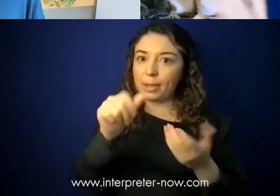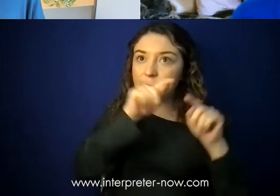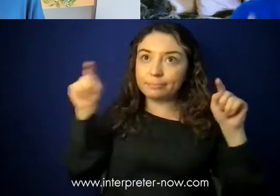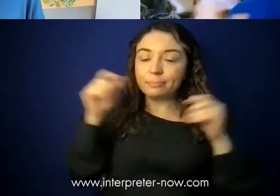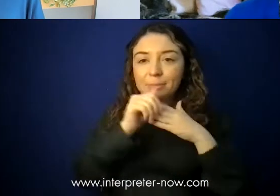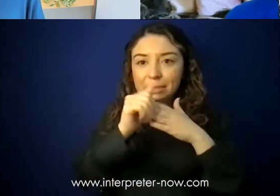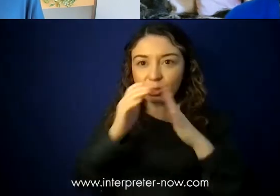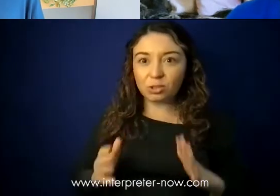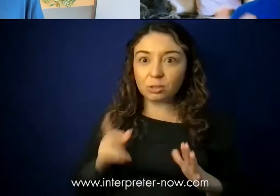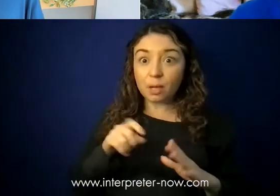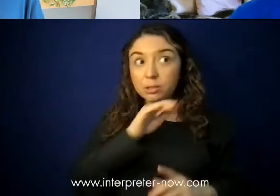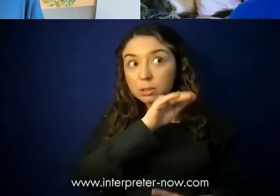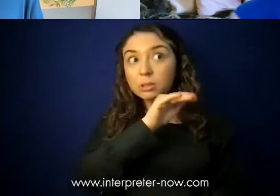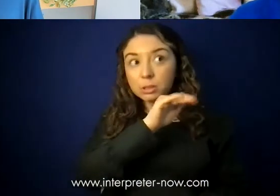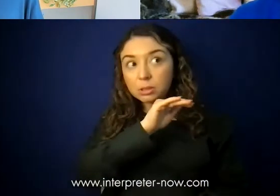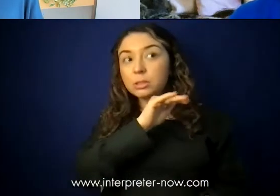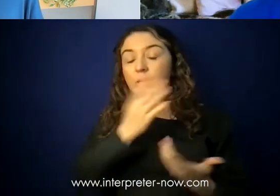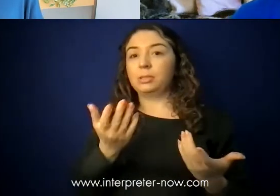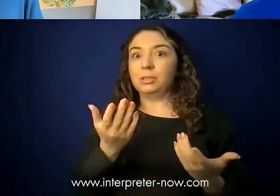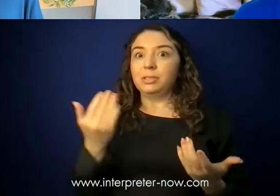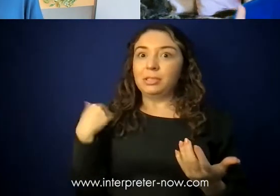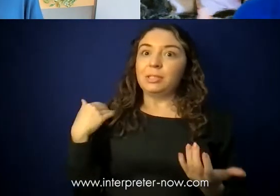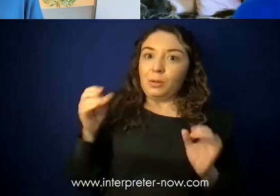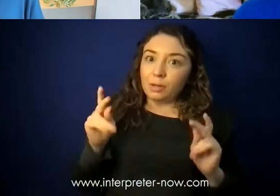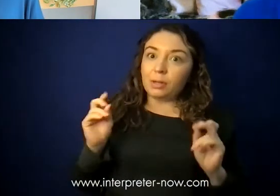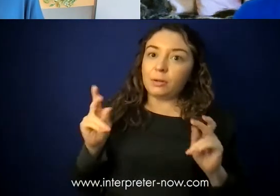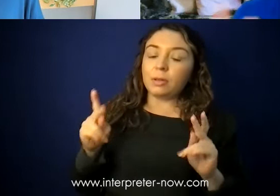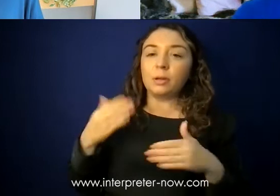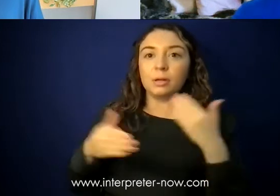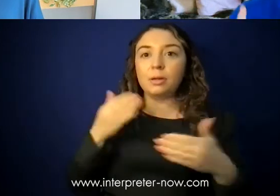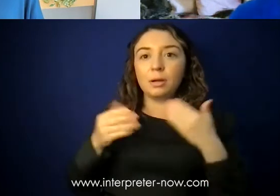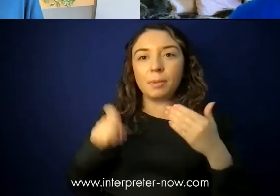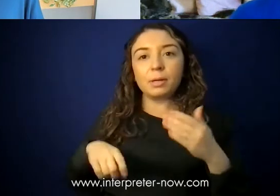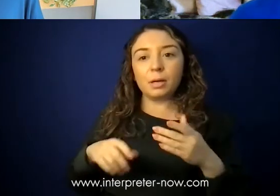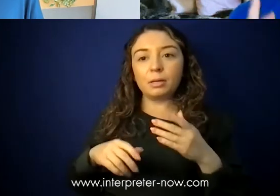asked to do more when you're being asked to show up and build your team, and be empathetic,